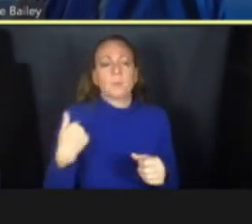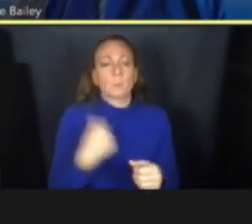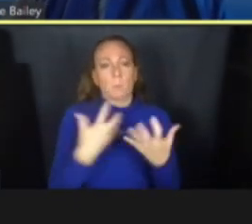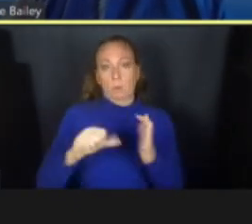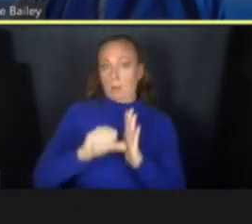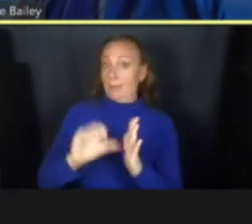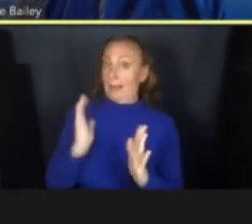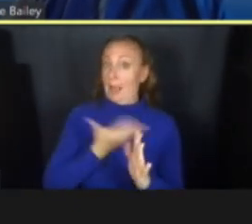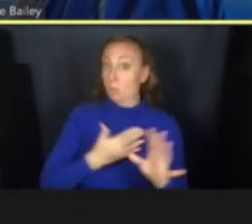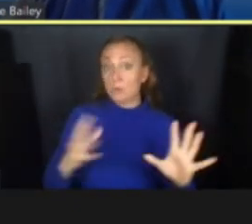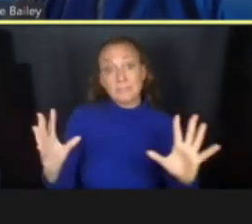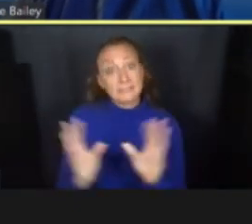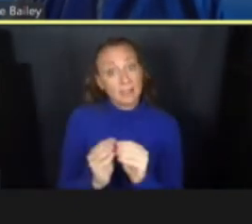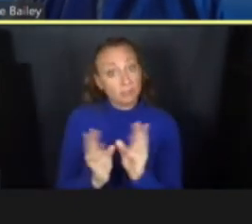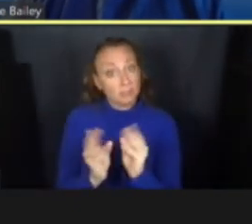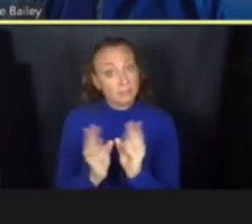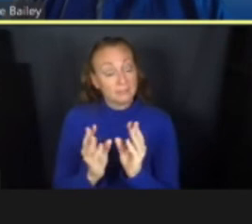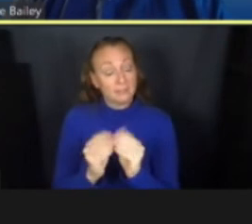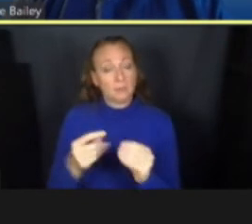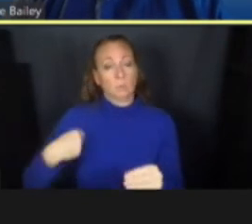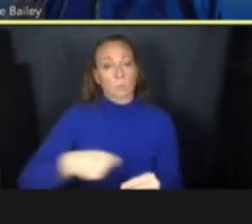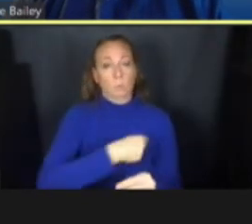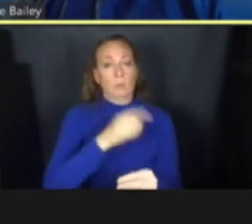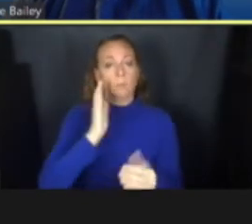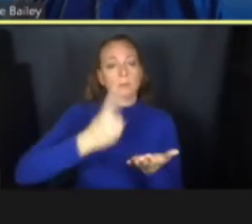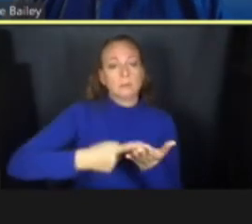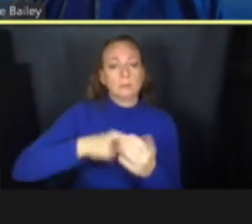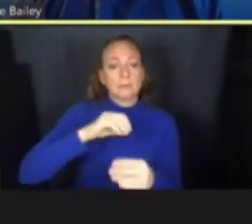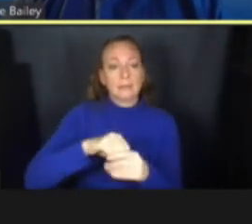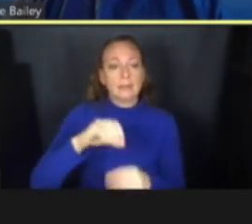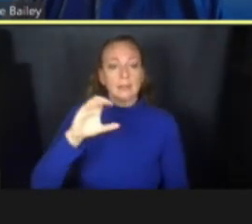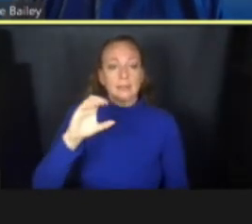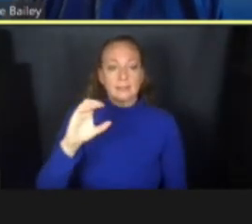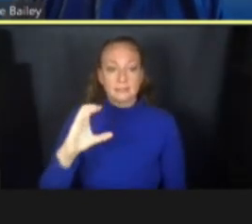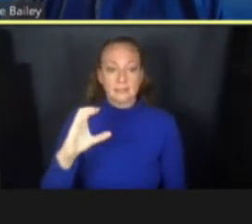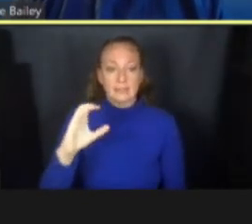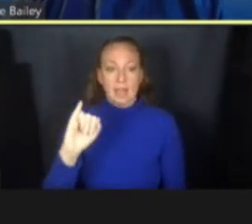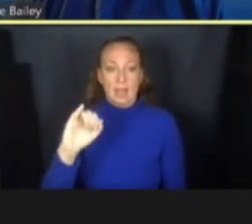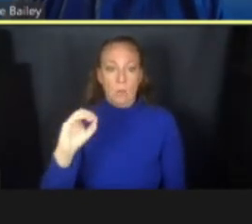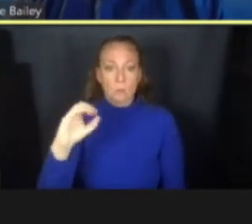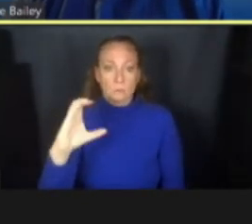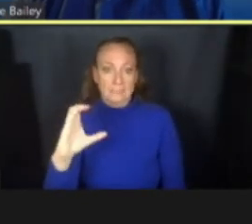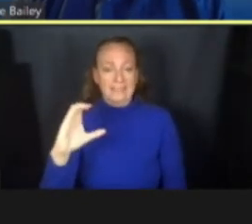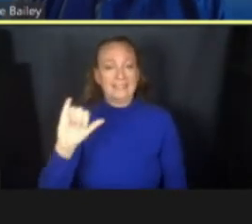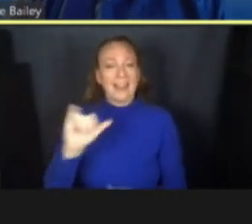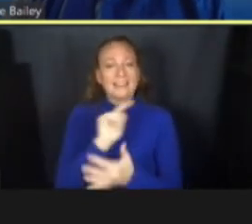on where we talk in the OCIO series about the 508 revised standards